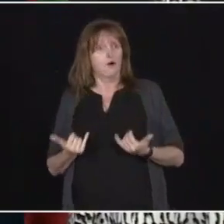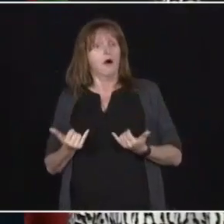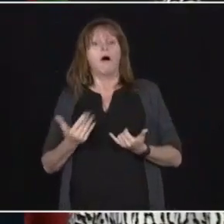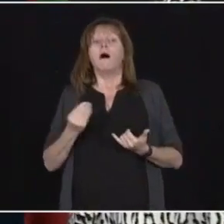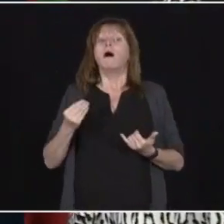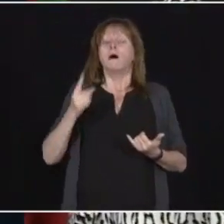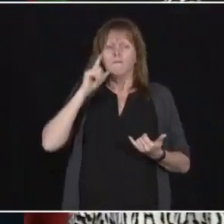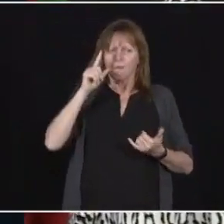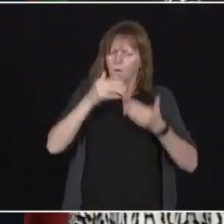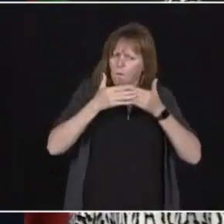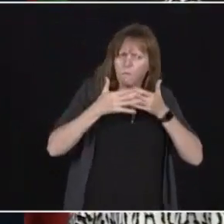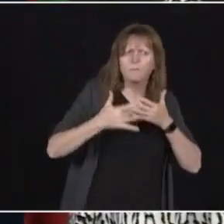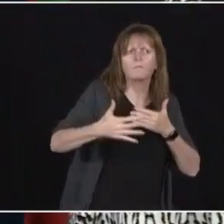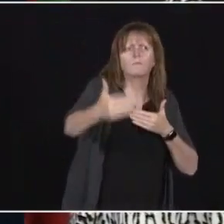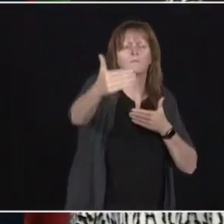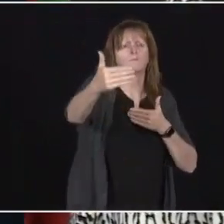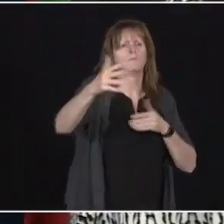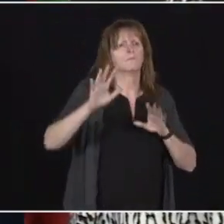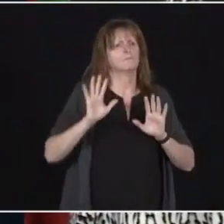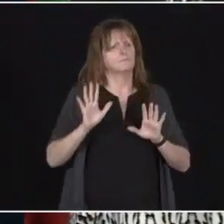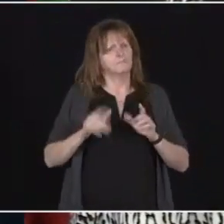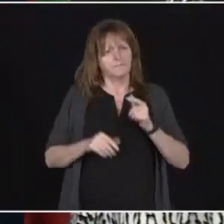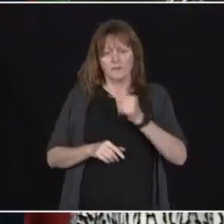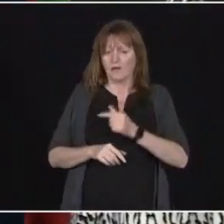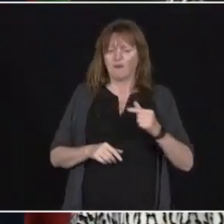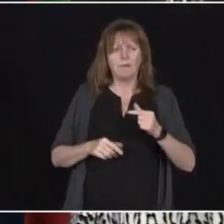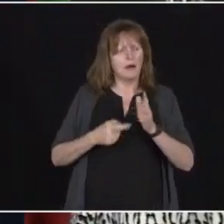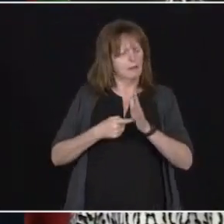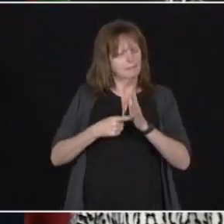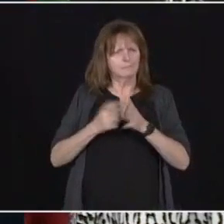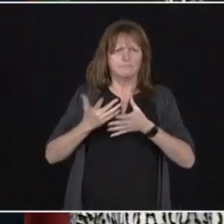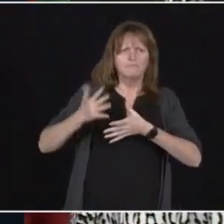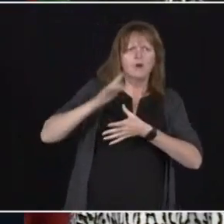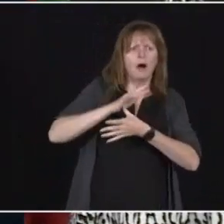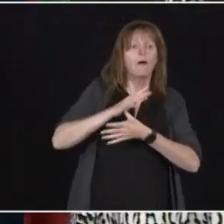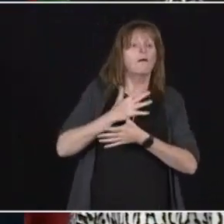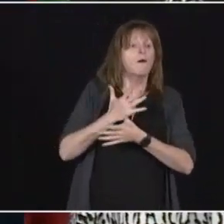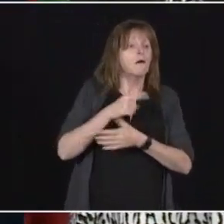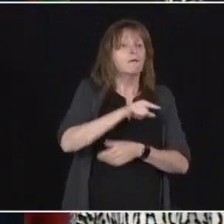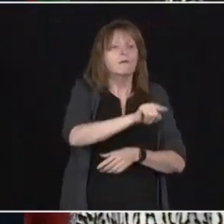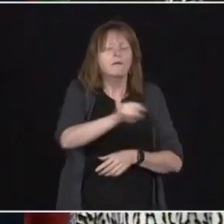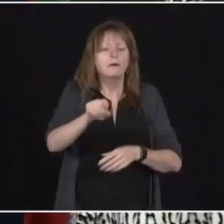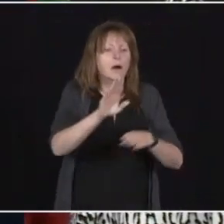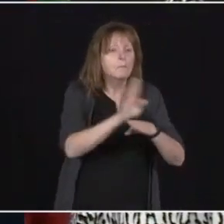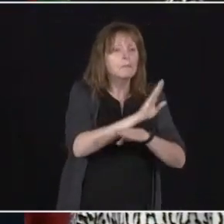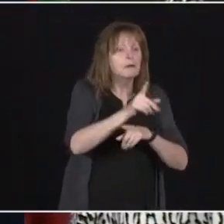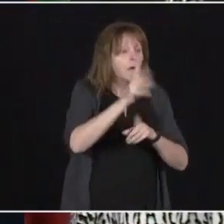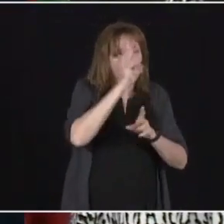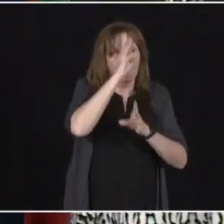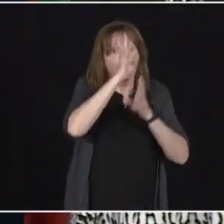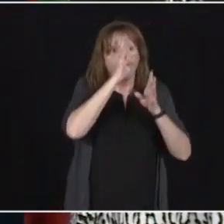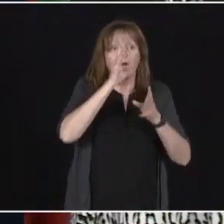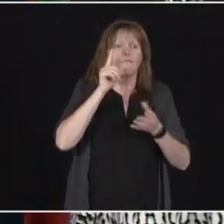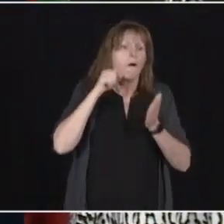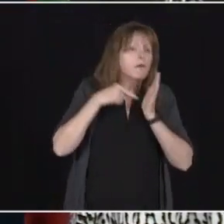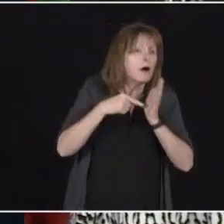Now and in the future. That is why our government is making it a priority to support innovative businesses like South Medic Inc.